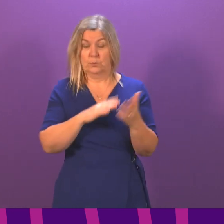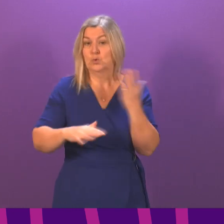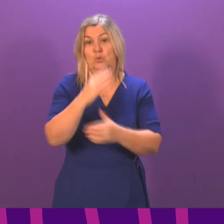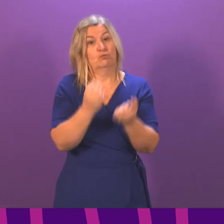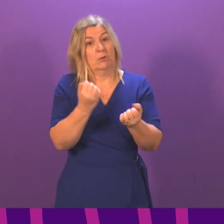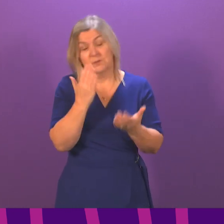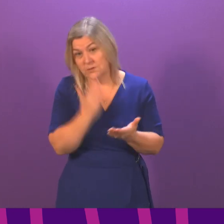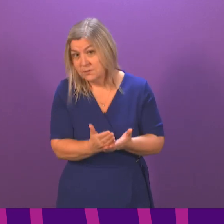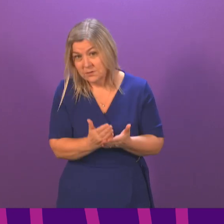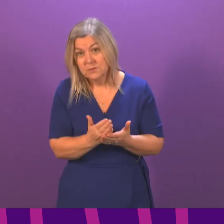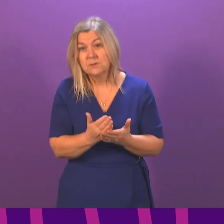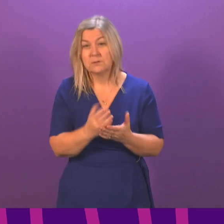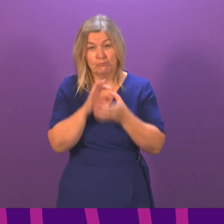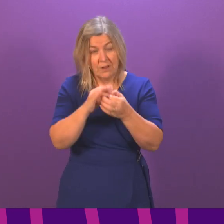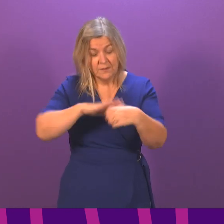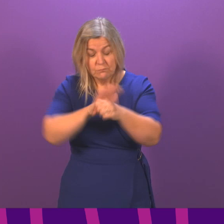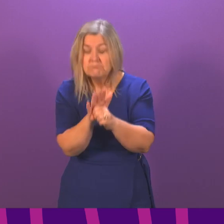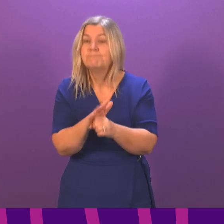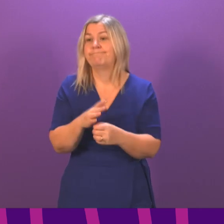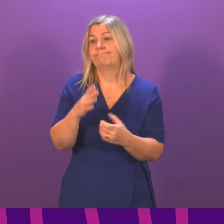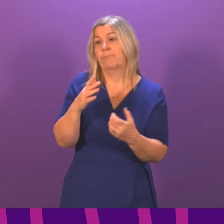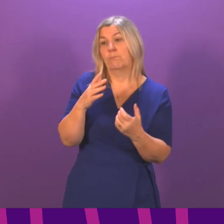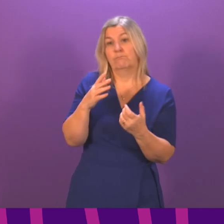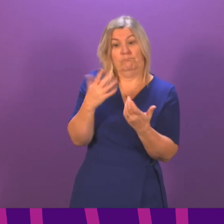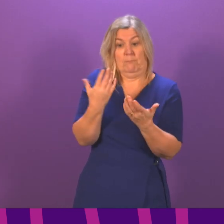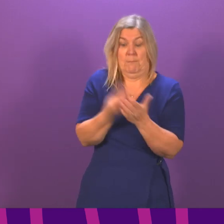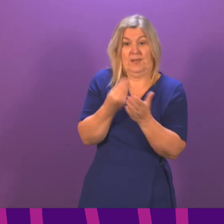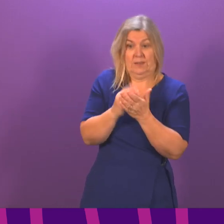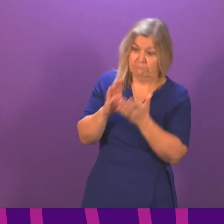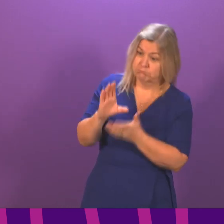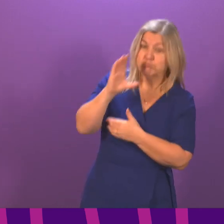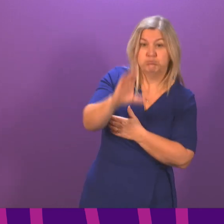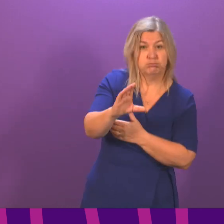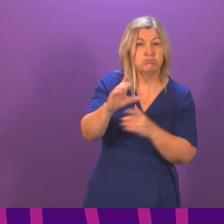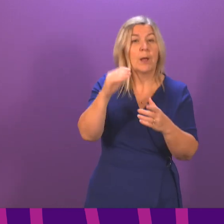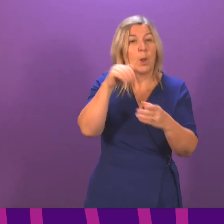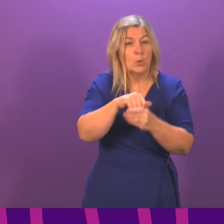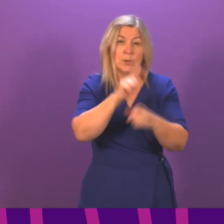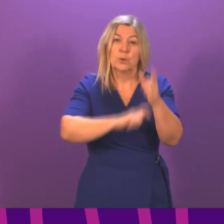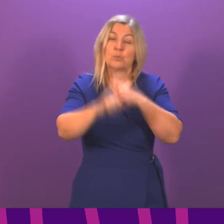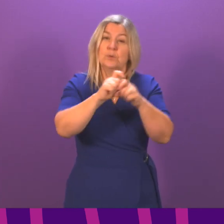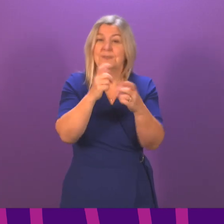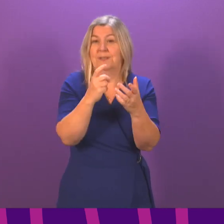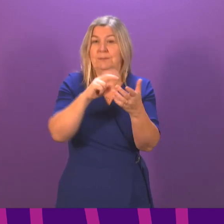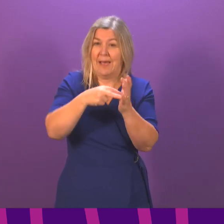have provided significant financial support, including a communities package to help those